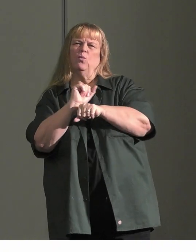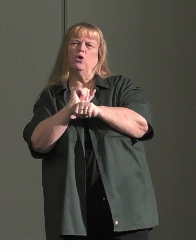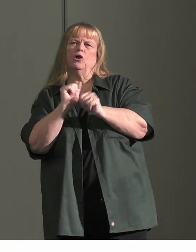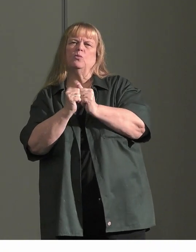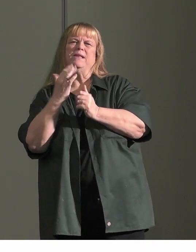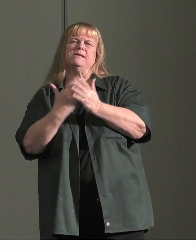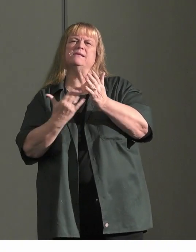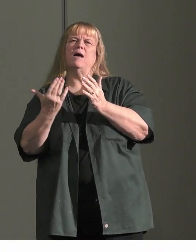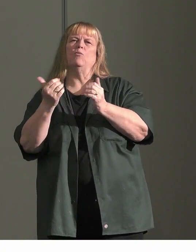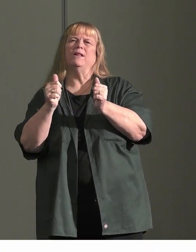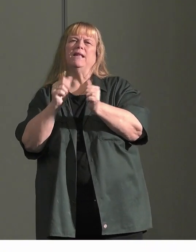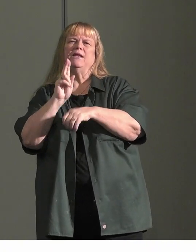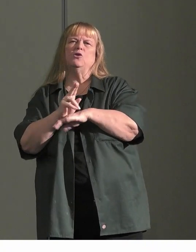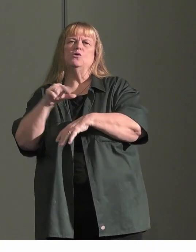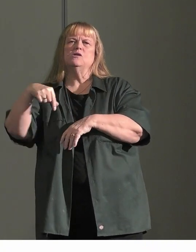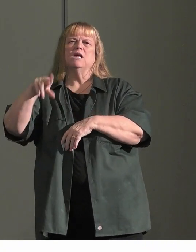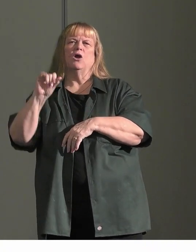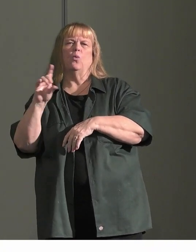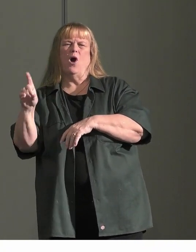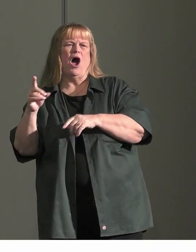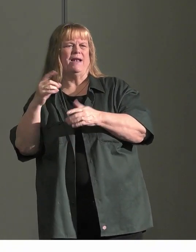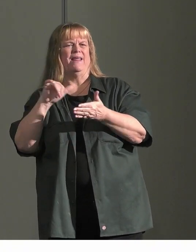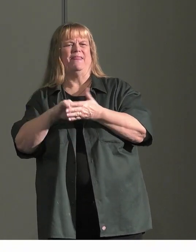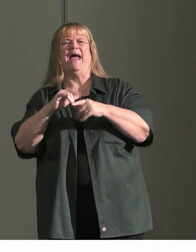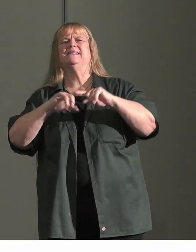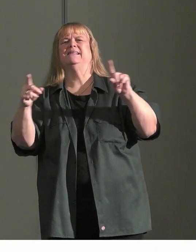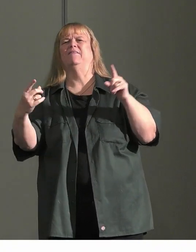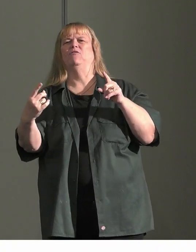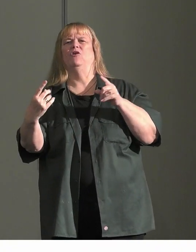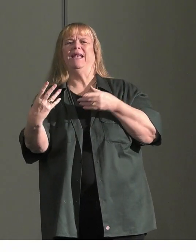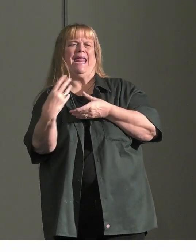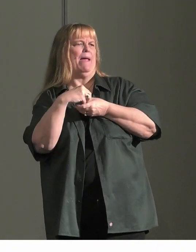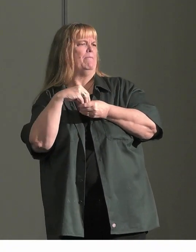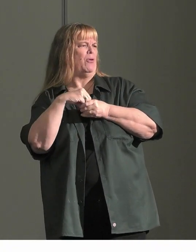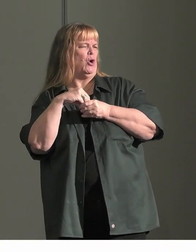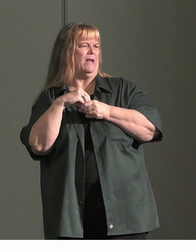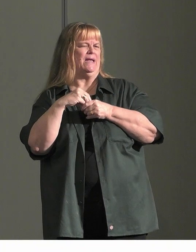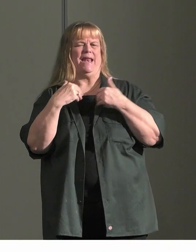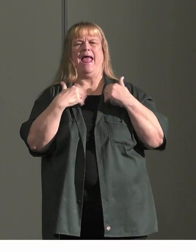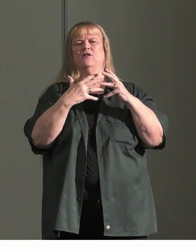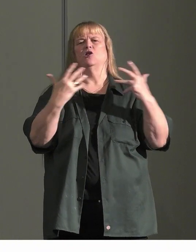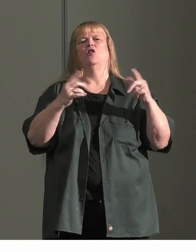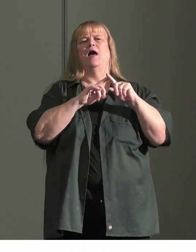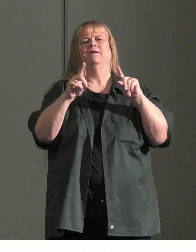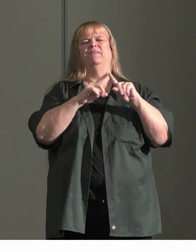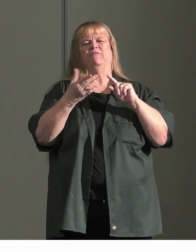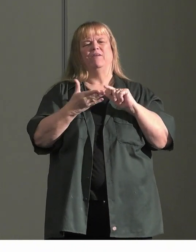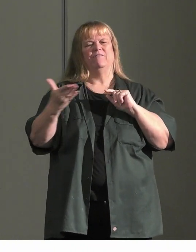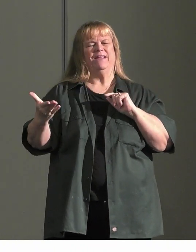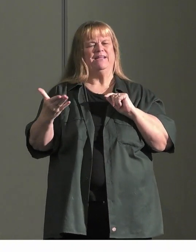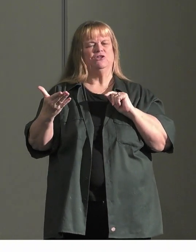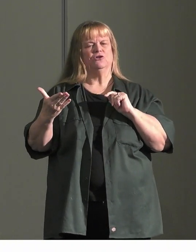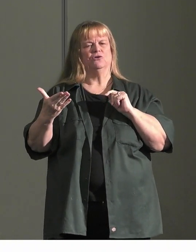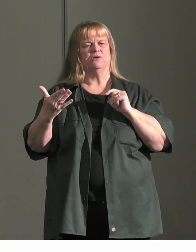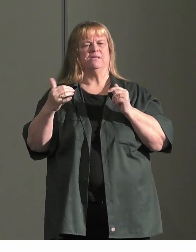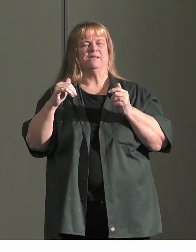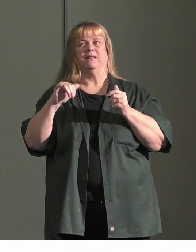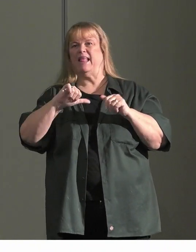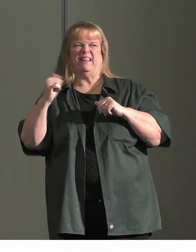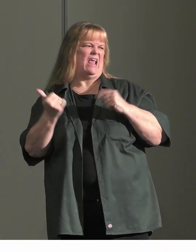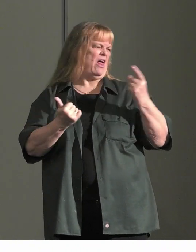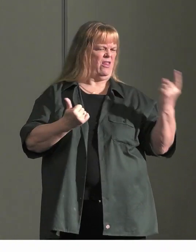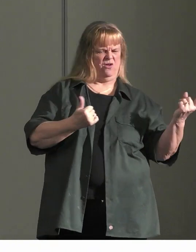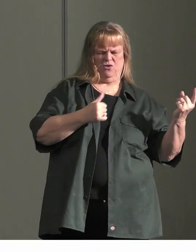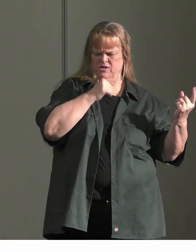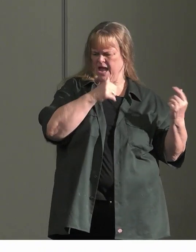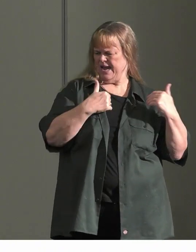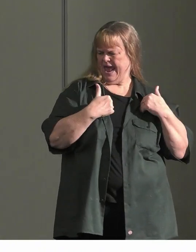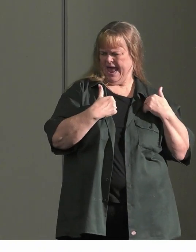uses a QuadStick that is different input it has different features that Grid 3 doesn't have. You